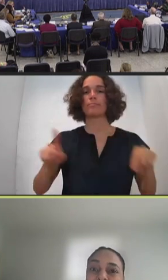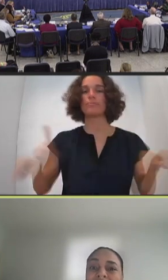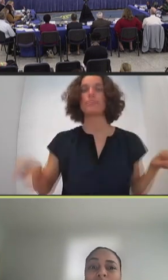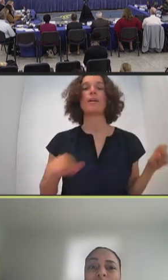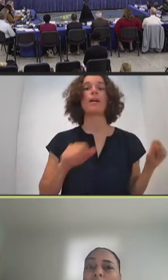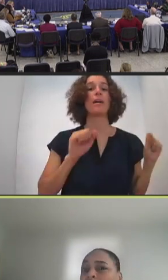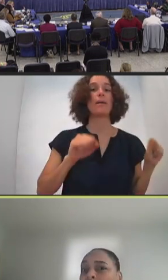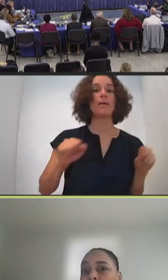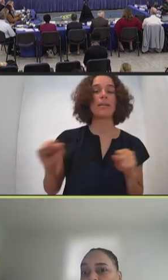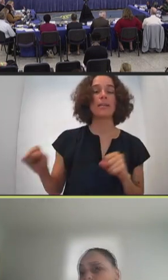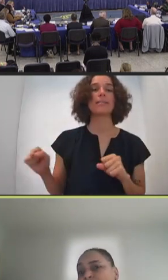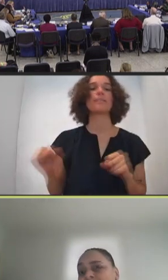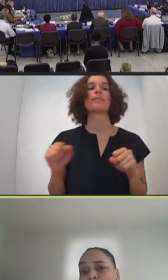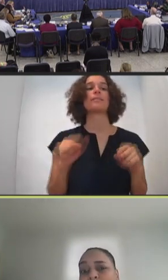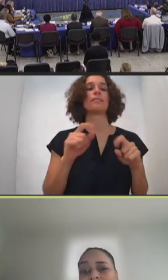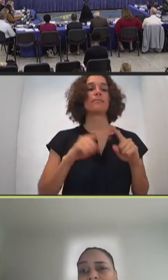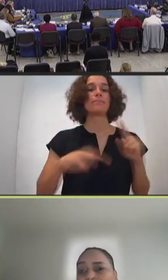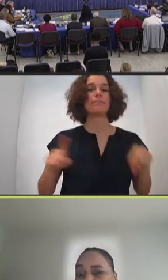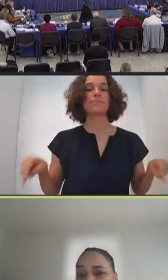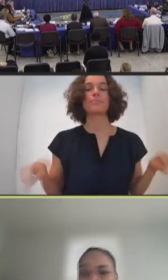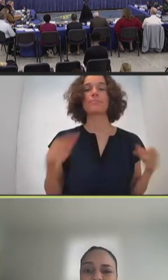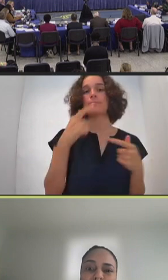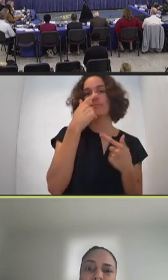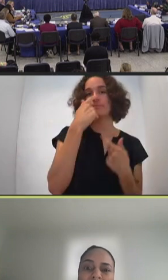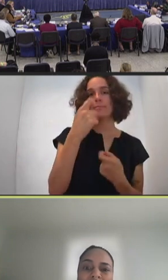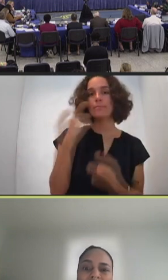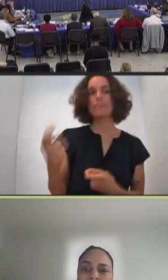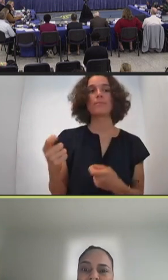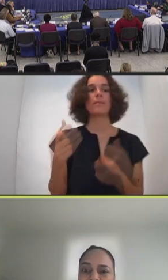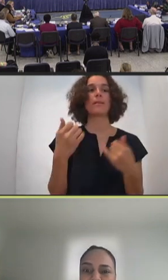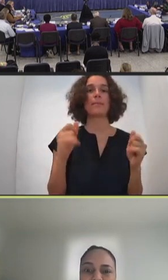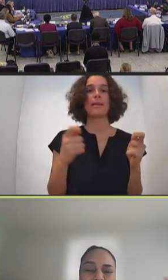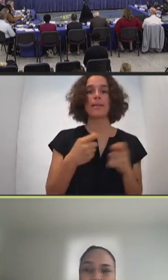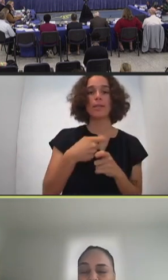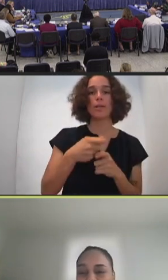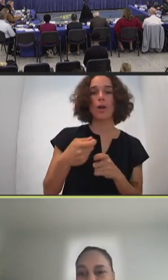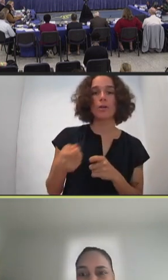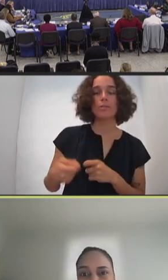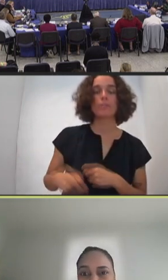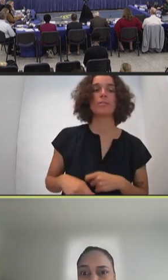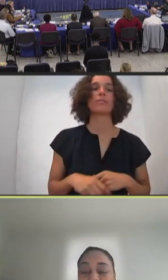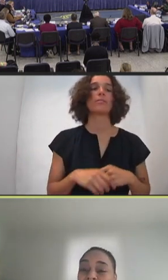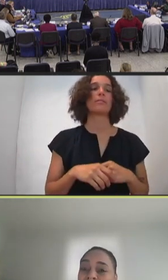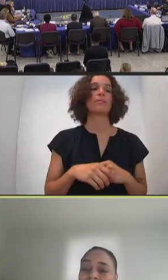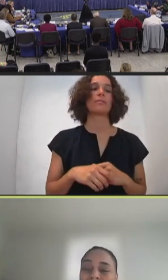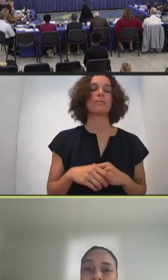right, and a variety of interests. Playing cards, or, you know, hanging out with your grandkids,